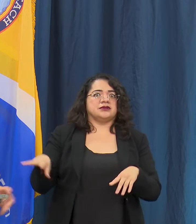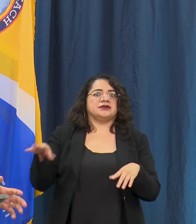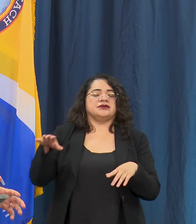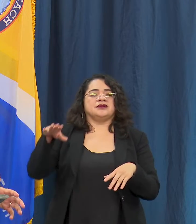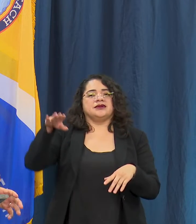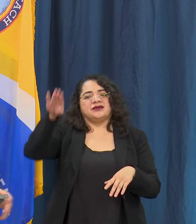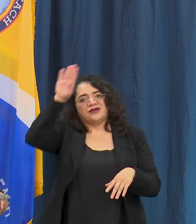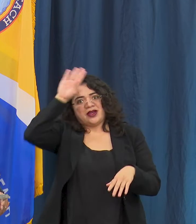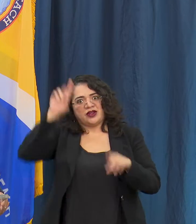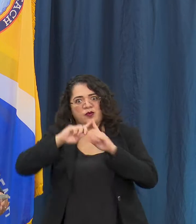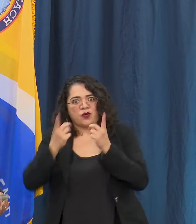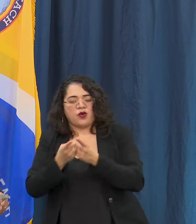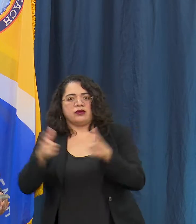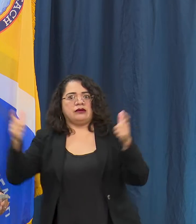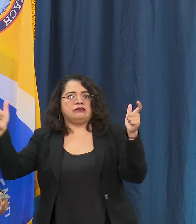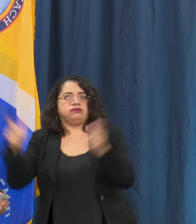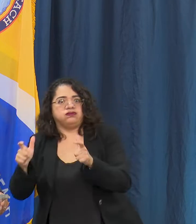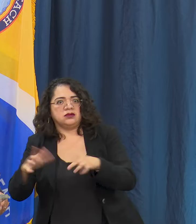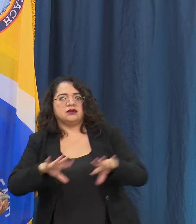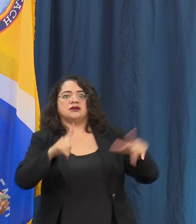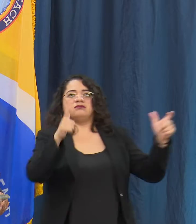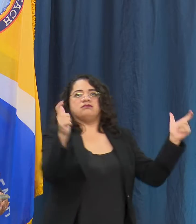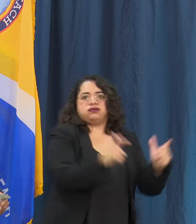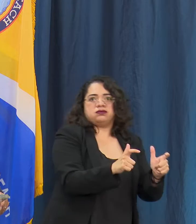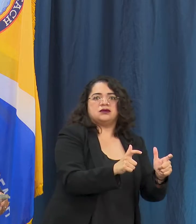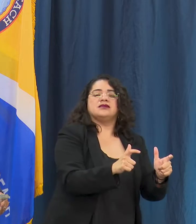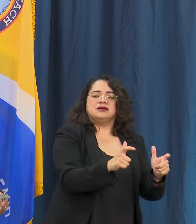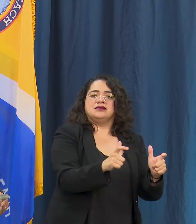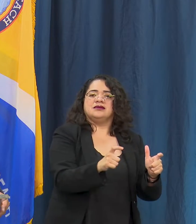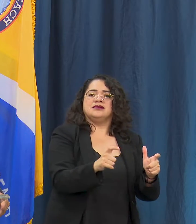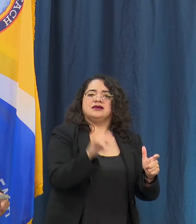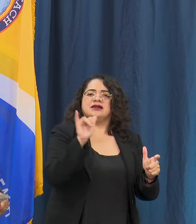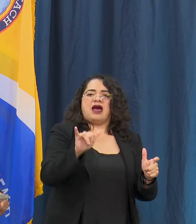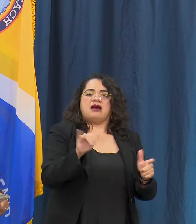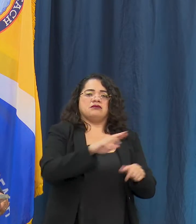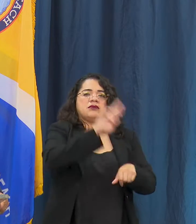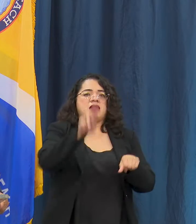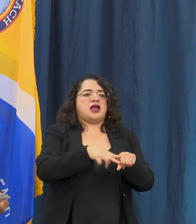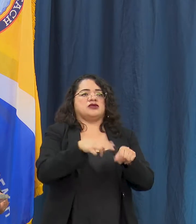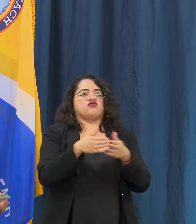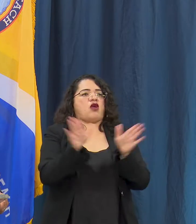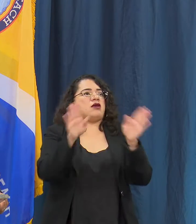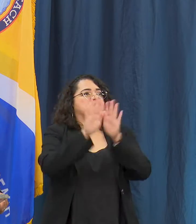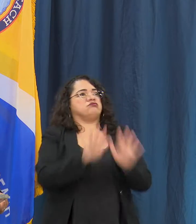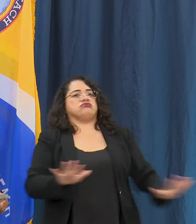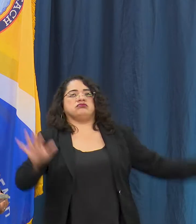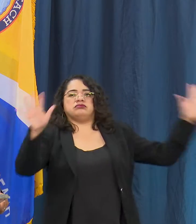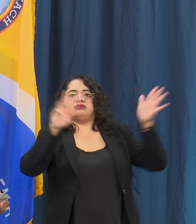almost everything so I think the city dramatically shrunk because of the recession that happened nationally and happened of course everywhere. Since that